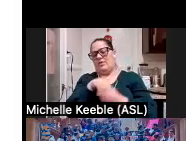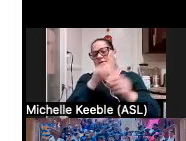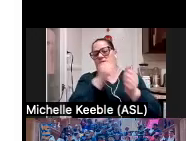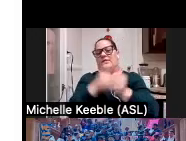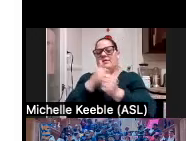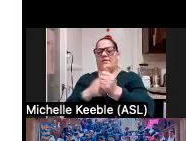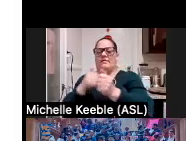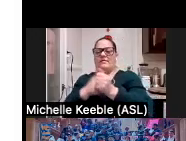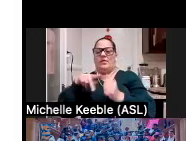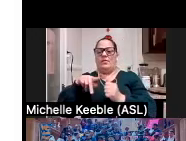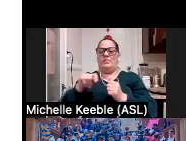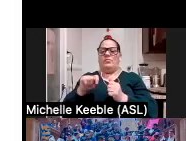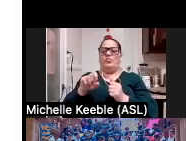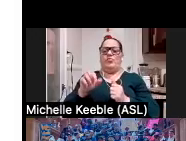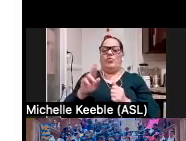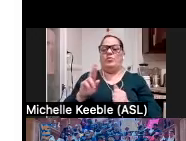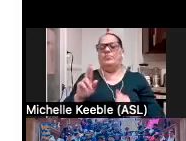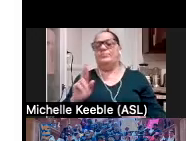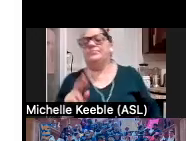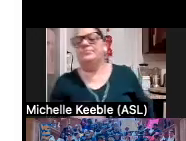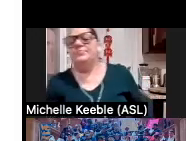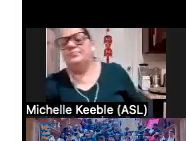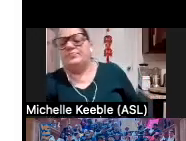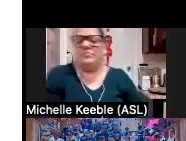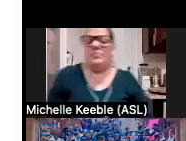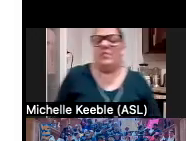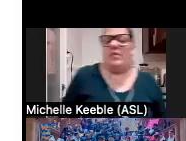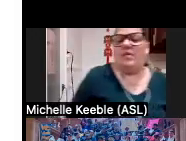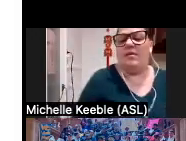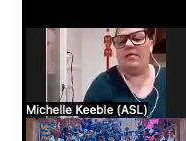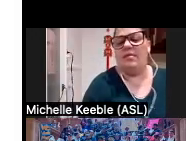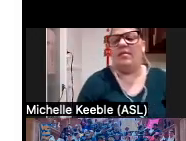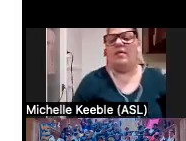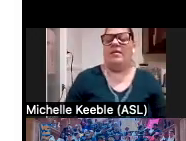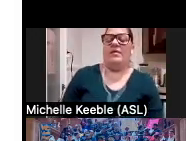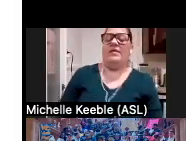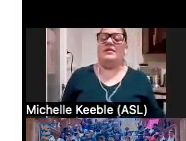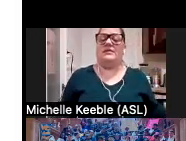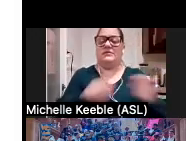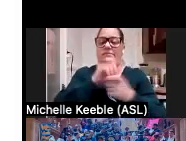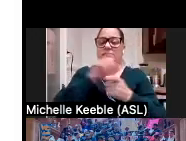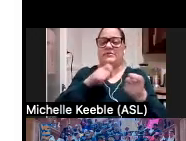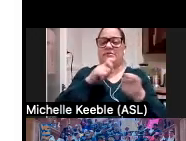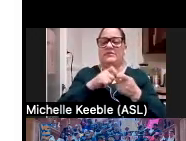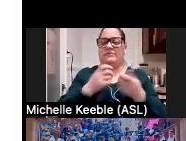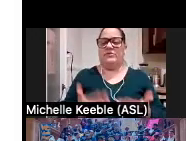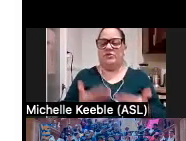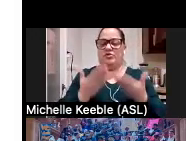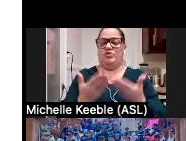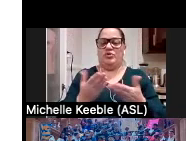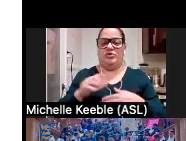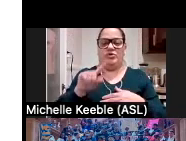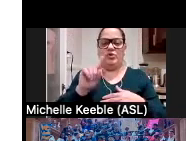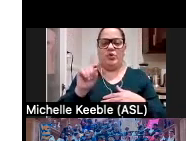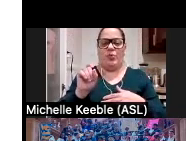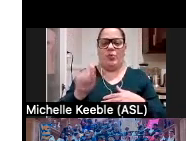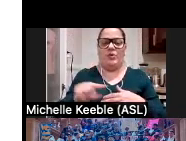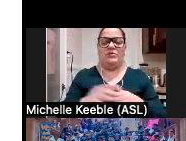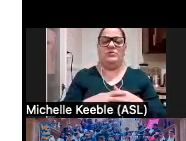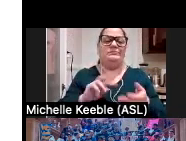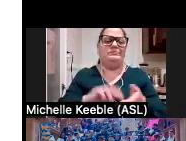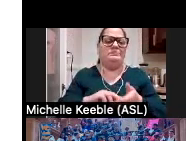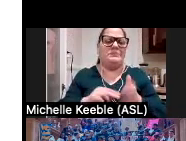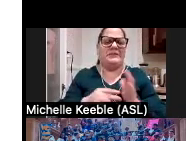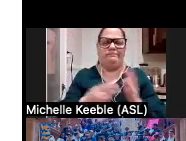portal even though they are focused on a specific introduction question. And what I mean by that, so